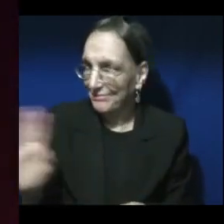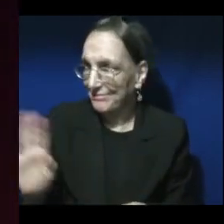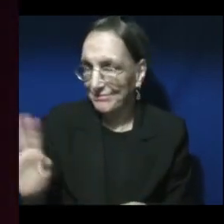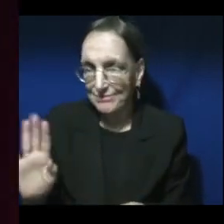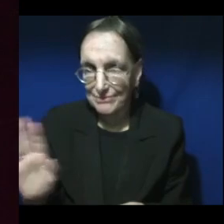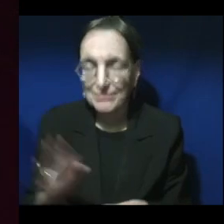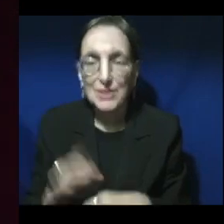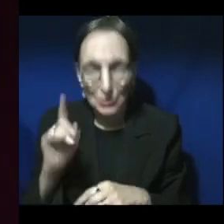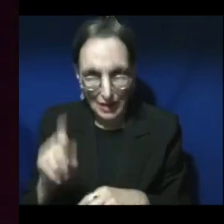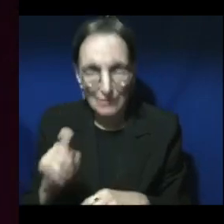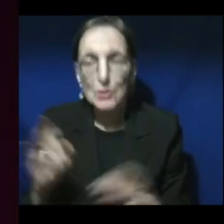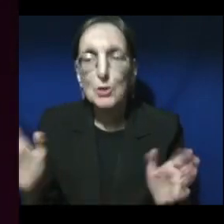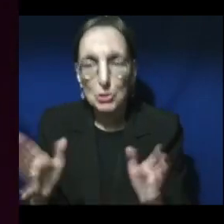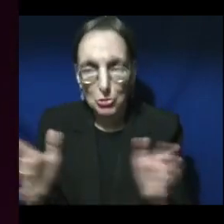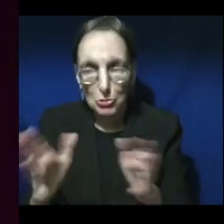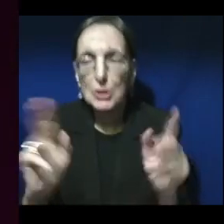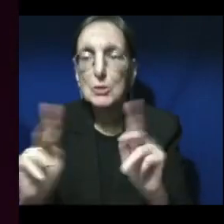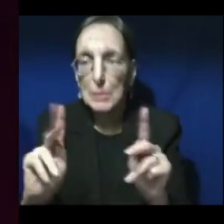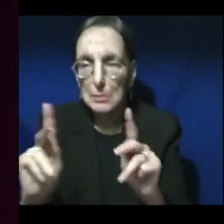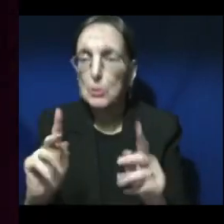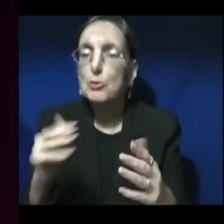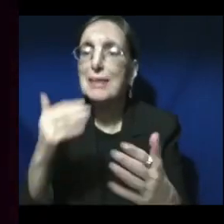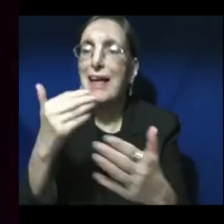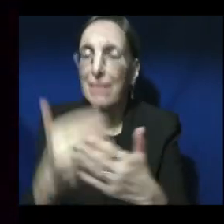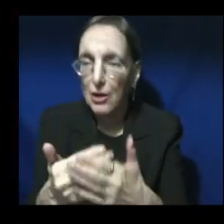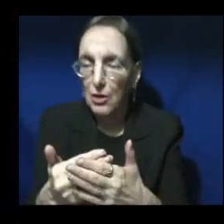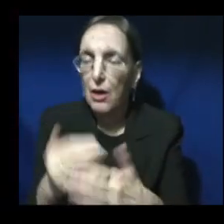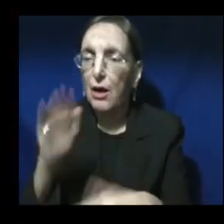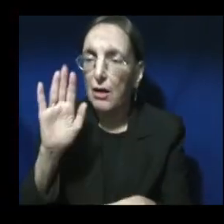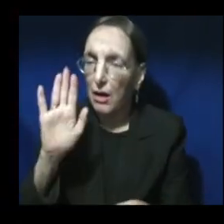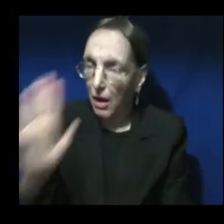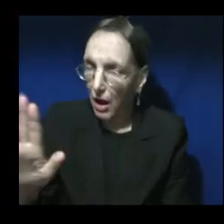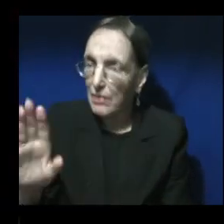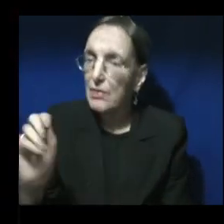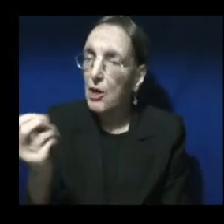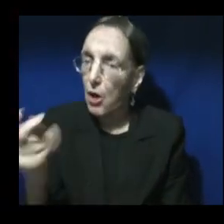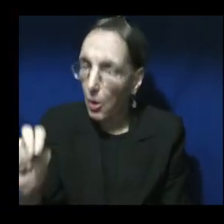people to get there themselves, not because we told them, but because we encouraged them to go